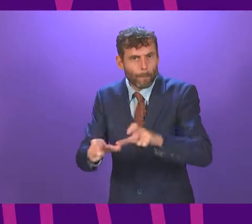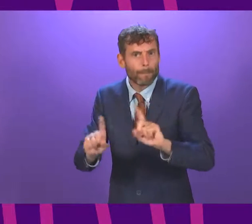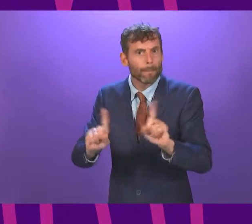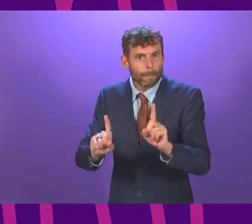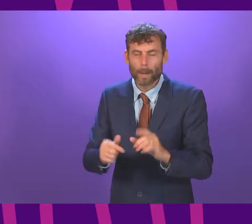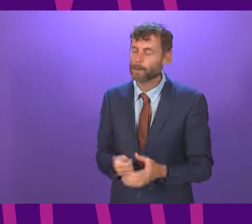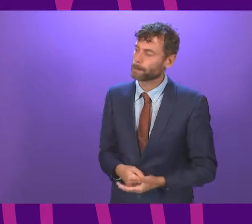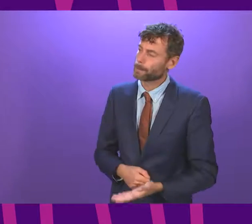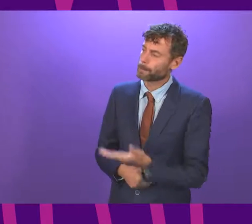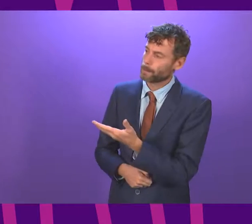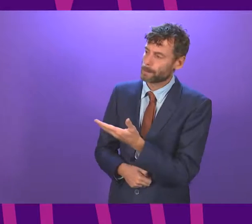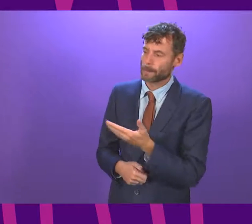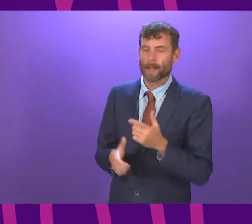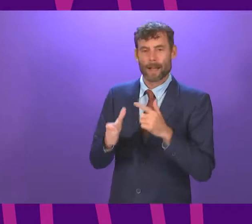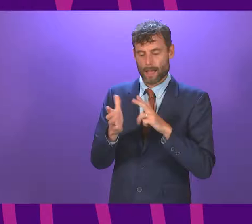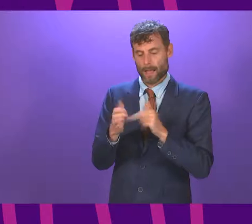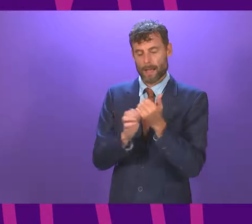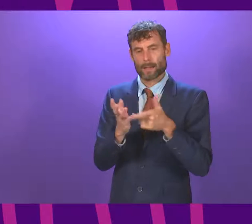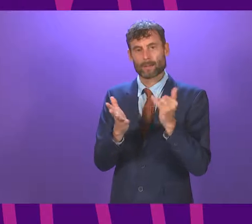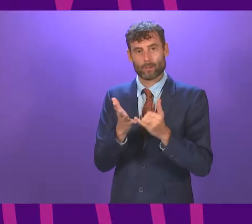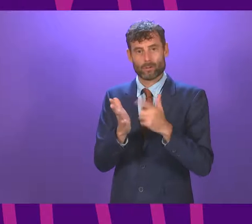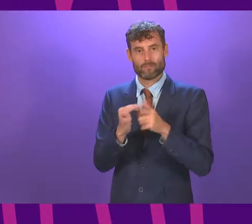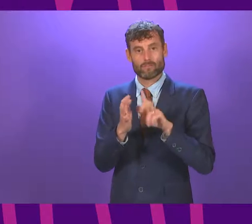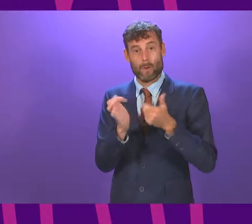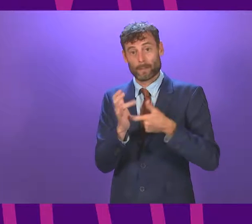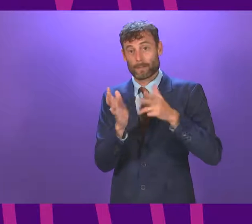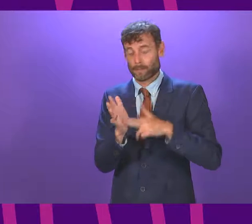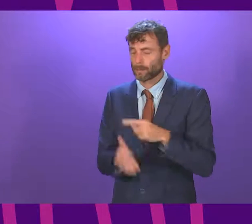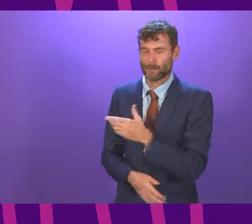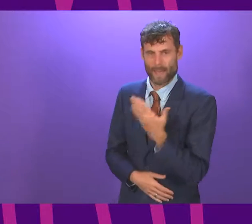I thank the member for Glasgow Maryhill and Springburn for raising this timely and important